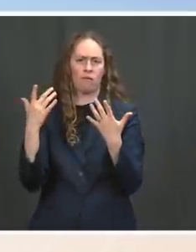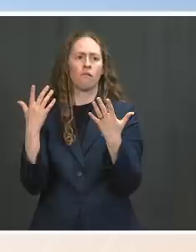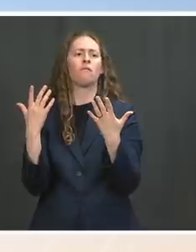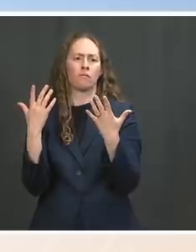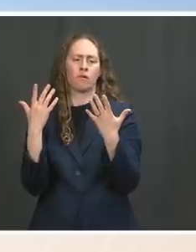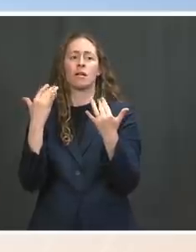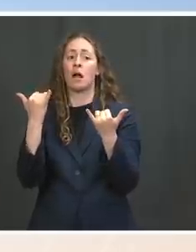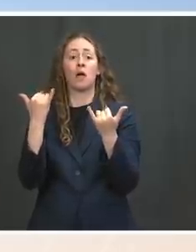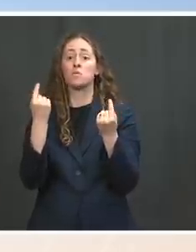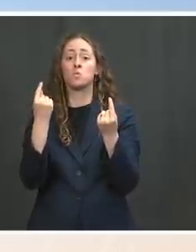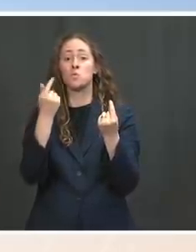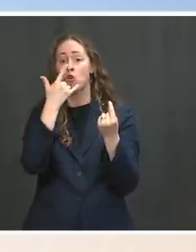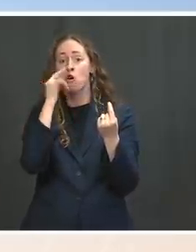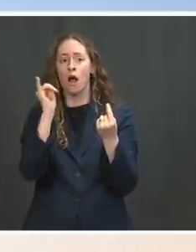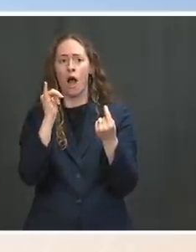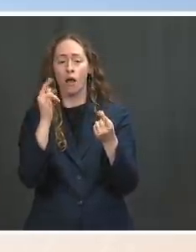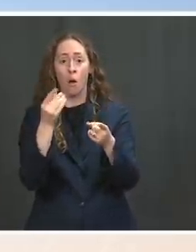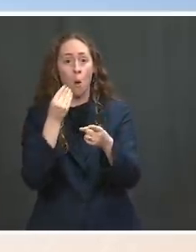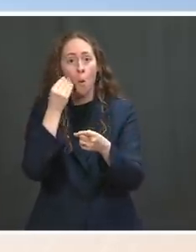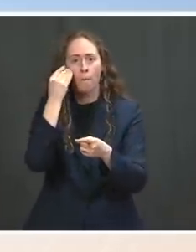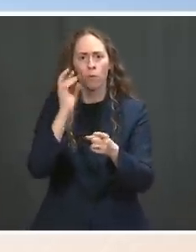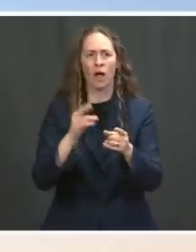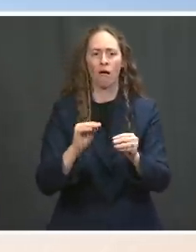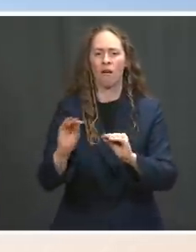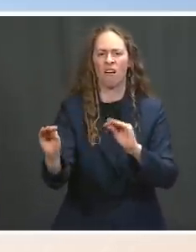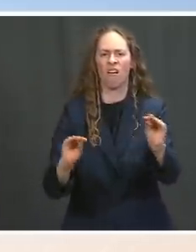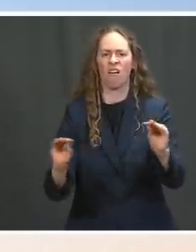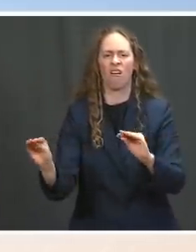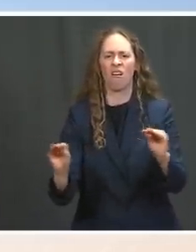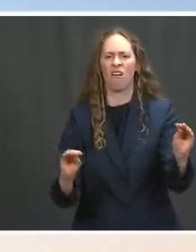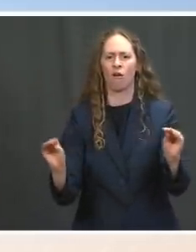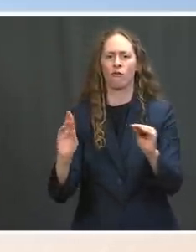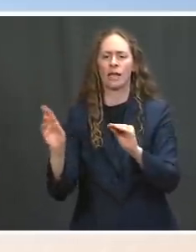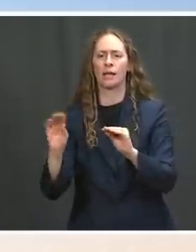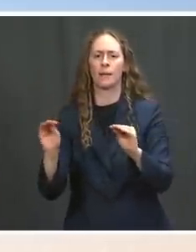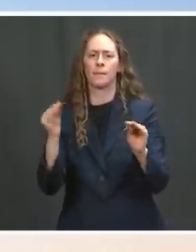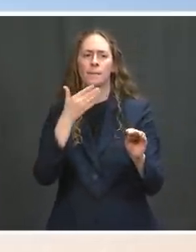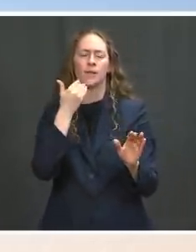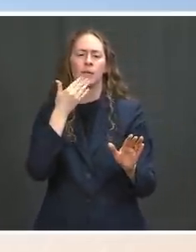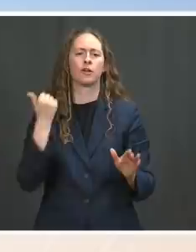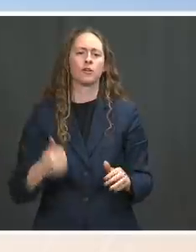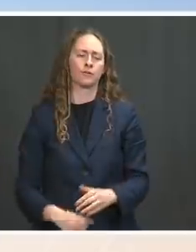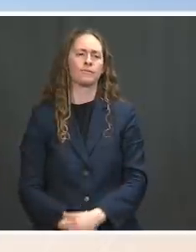I can't speak to a blind, anonymous quote from somebody outside of the White House, which we'd all be for banning those